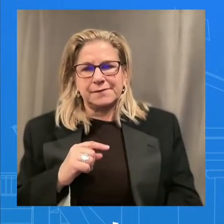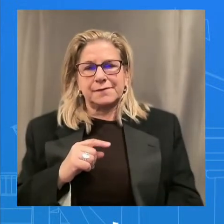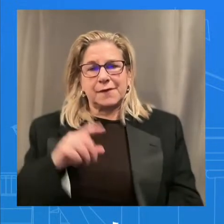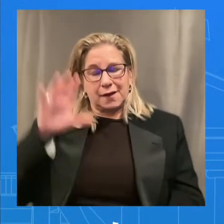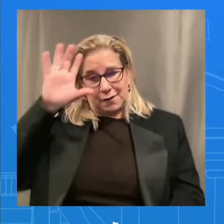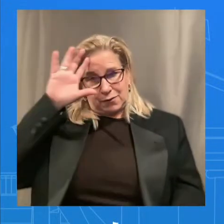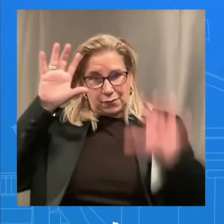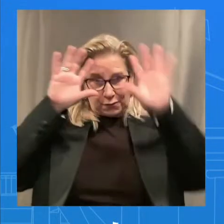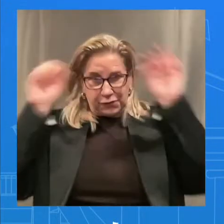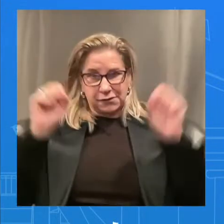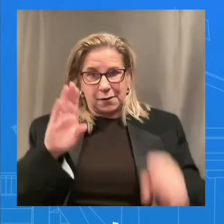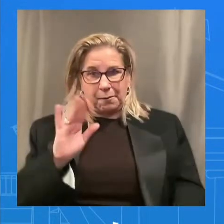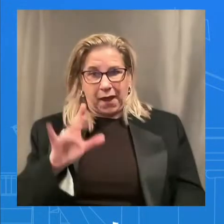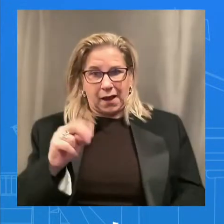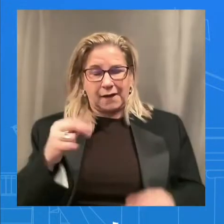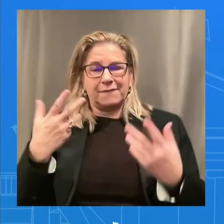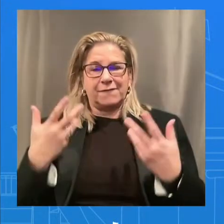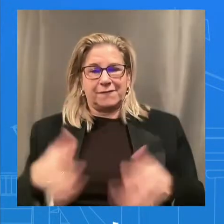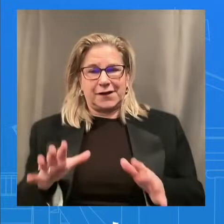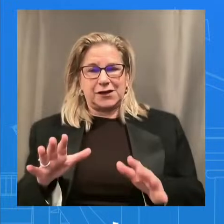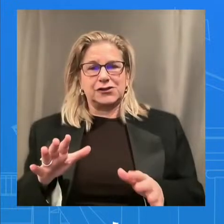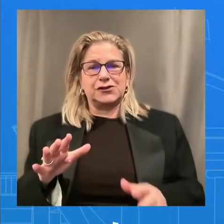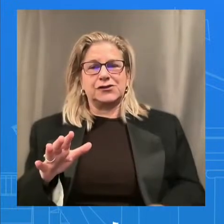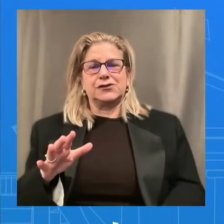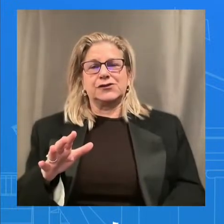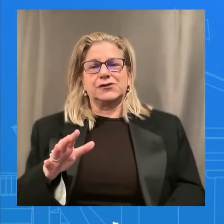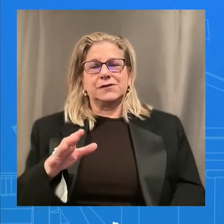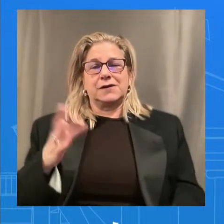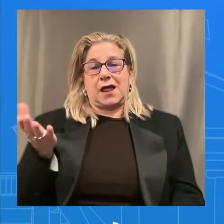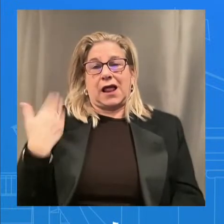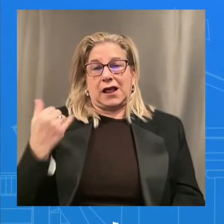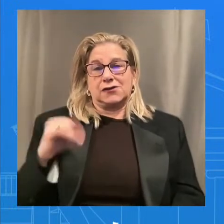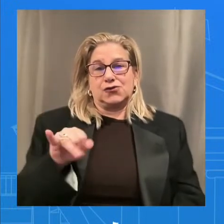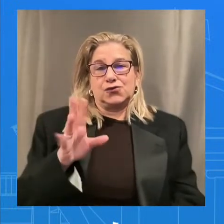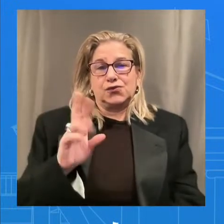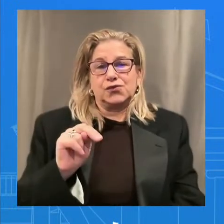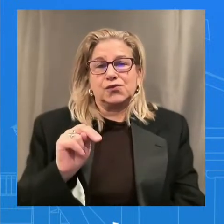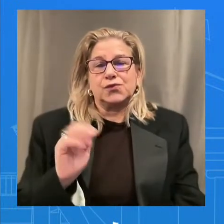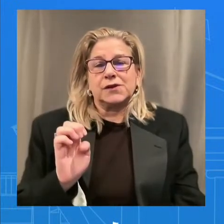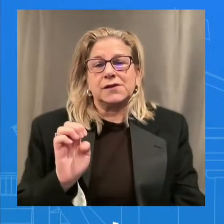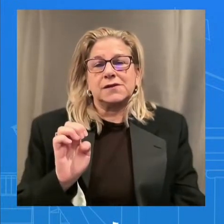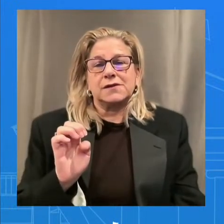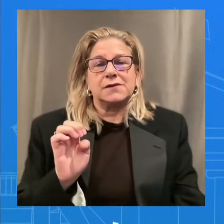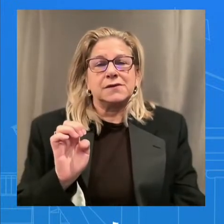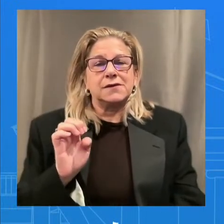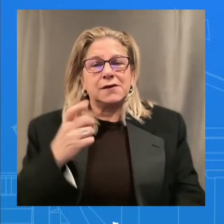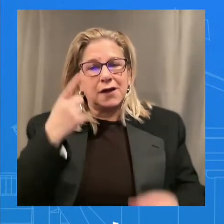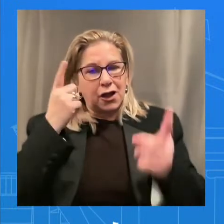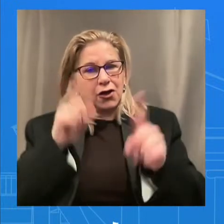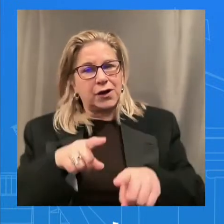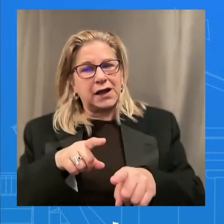That framework was endorsed by the U.N. Security Council and remains the operative framework for a ceasefire